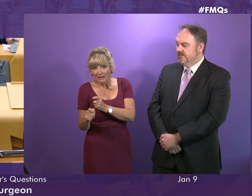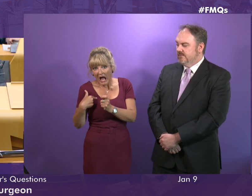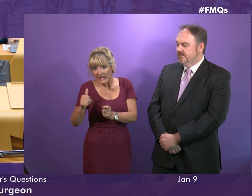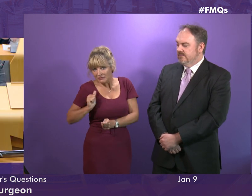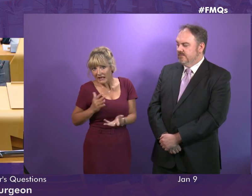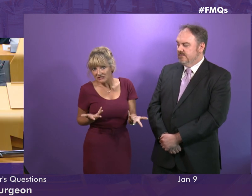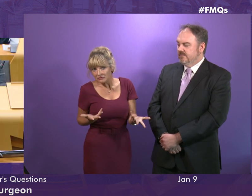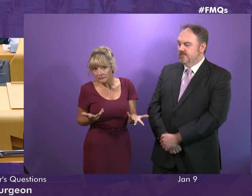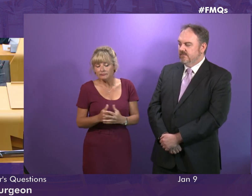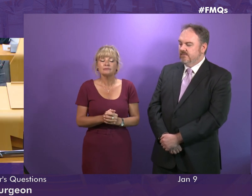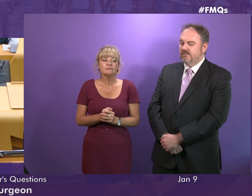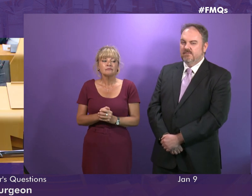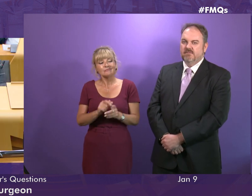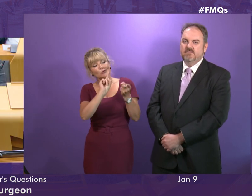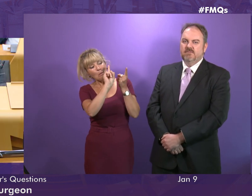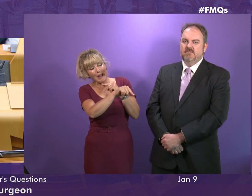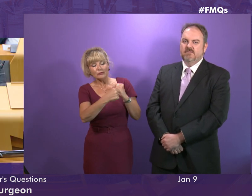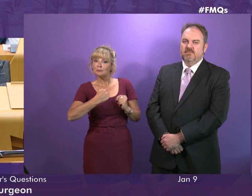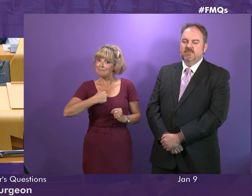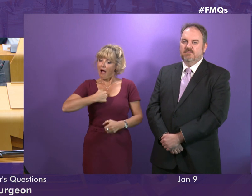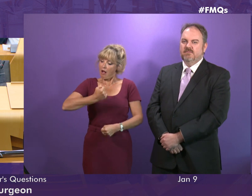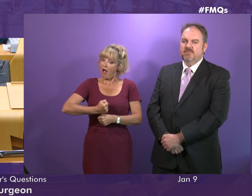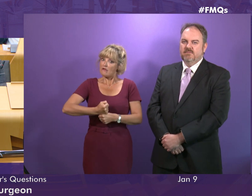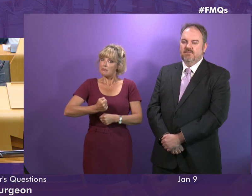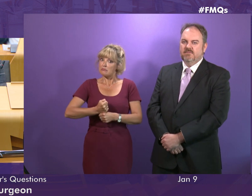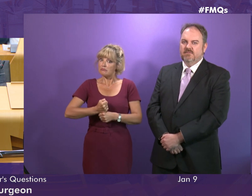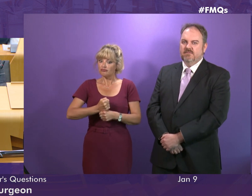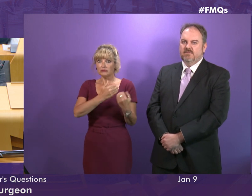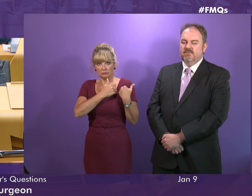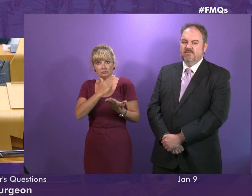With regard to the responsibility of my Government, the integration of health and social care